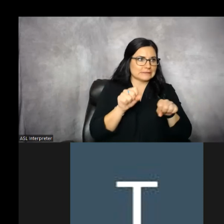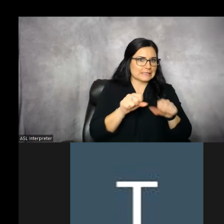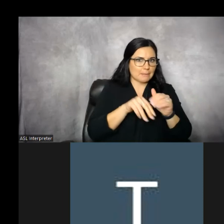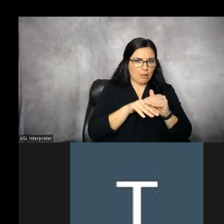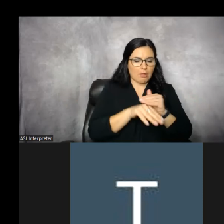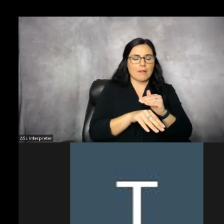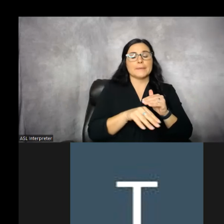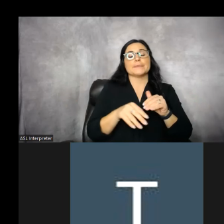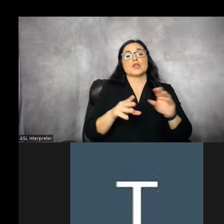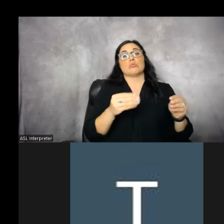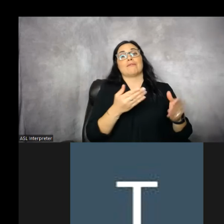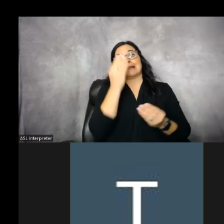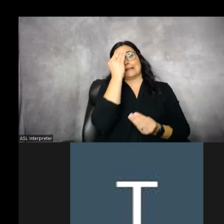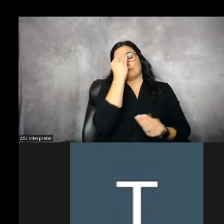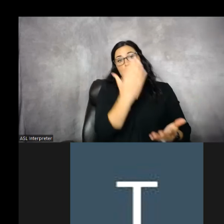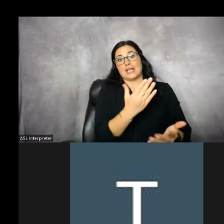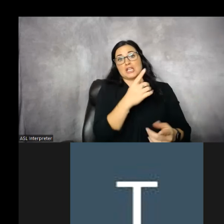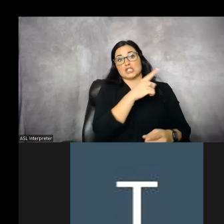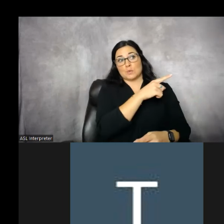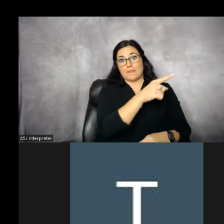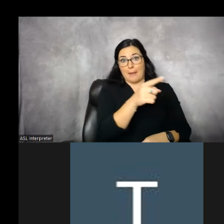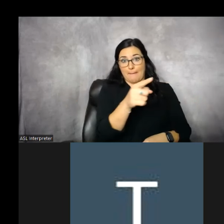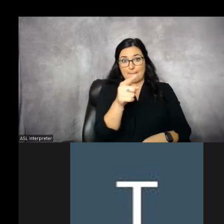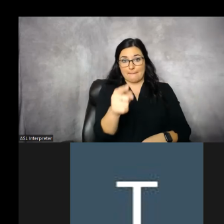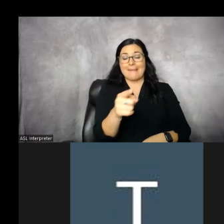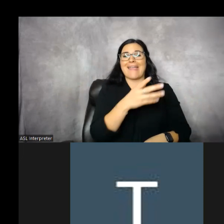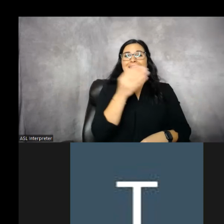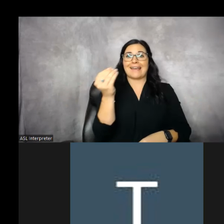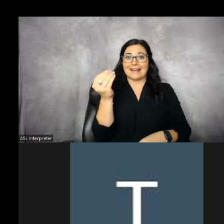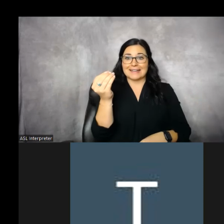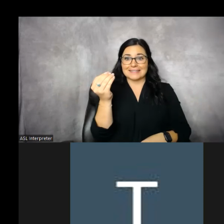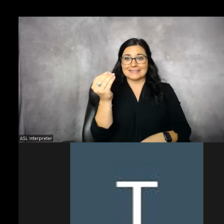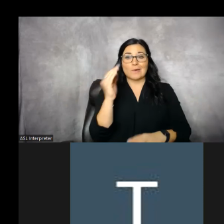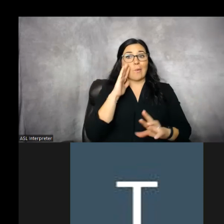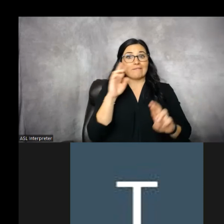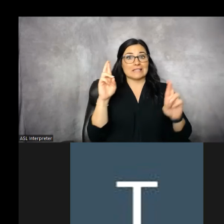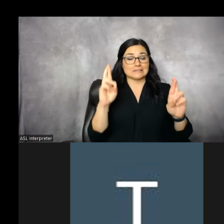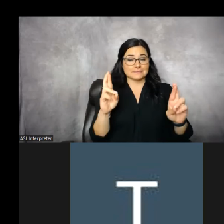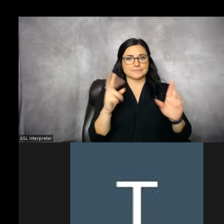providing that information to the vendor and, hopefully, requiring your vendors